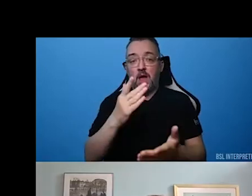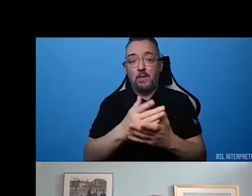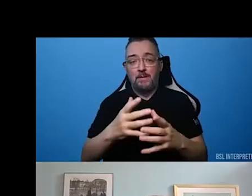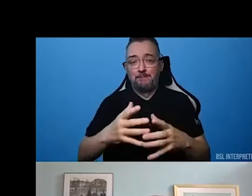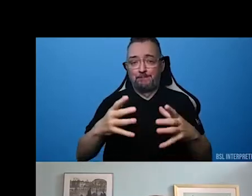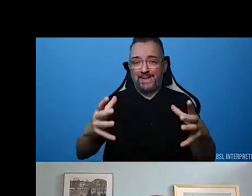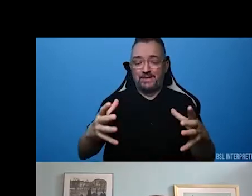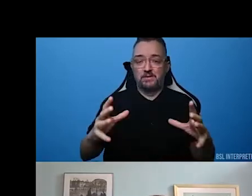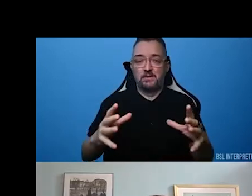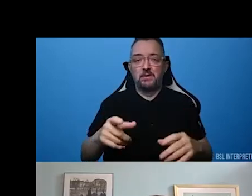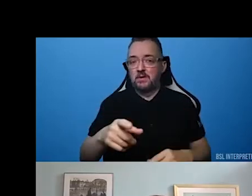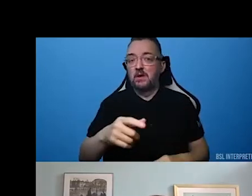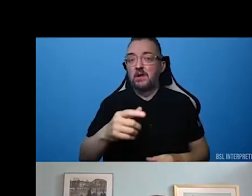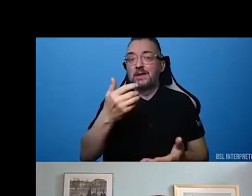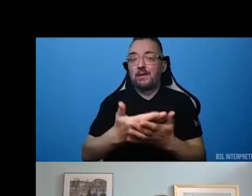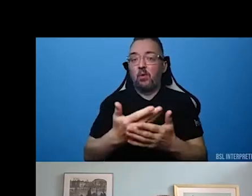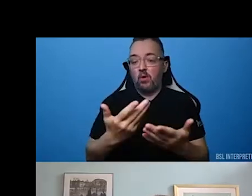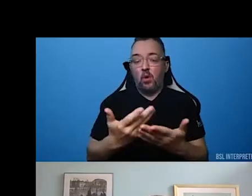and it would have been kept on the table.